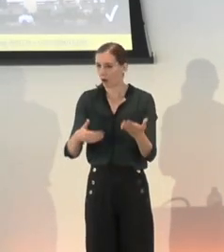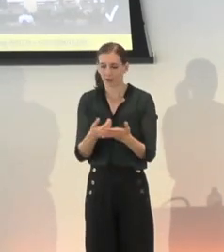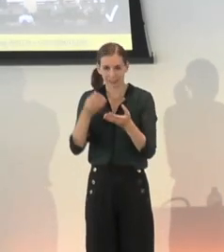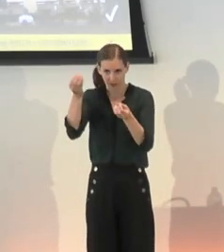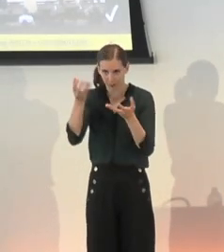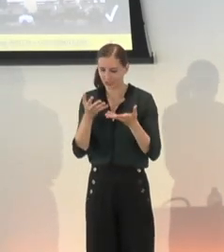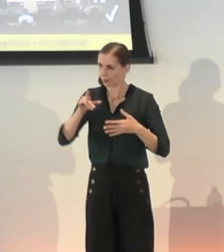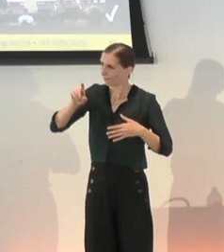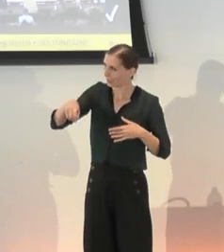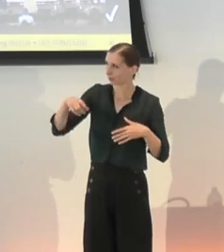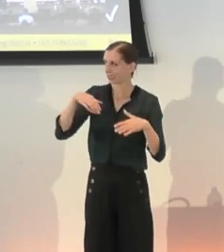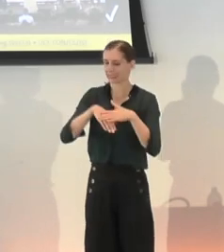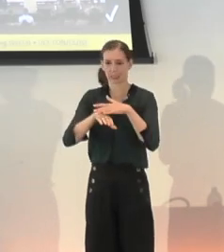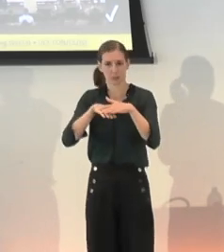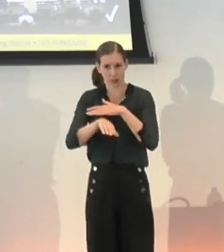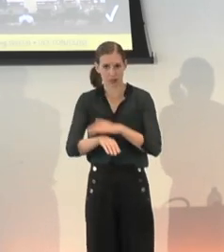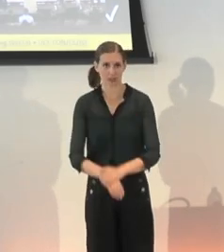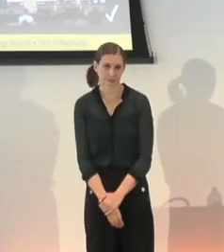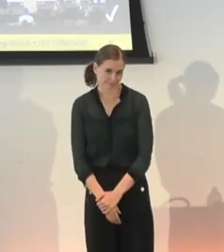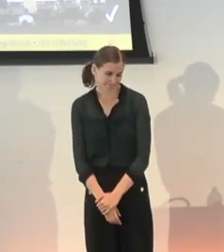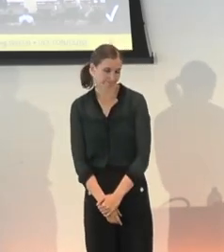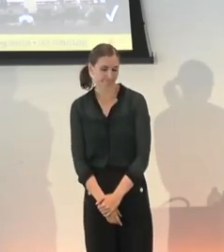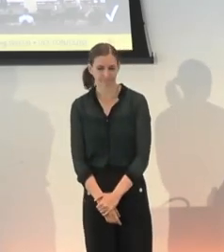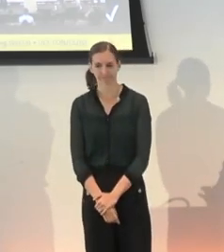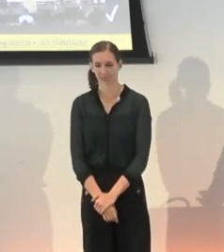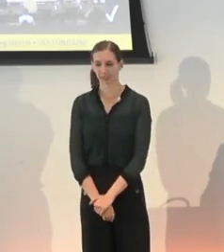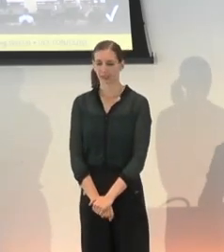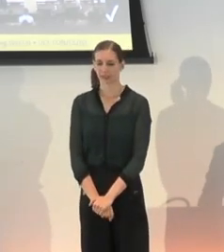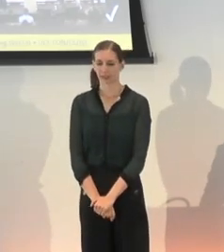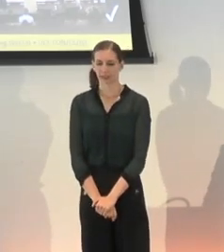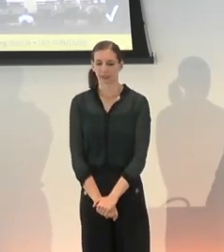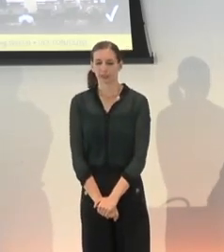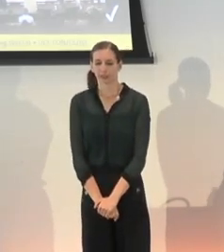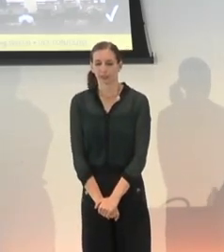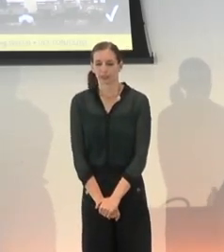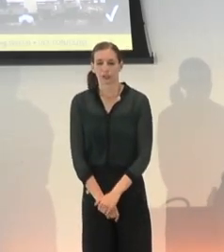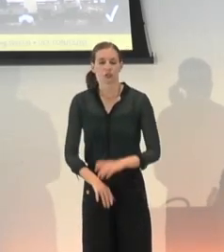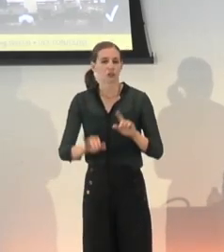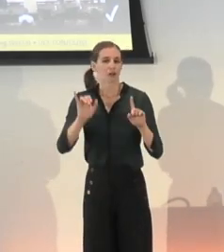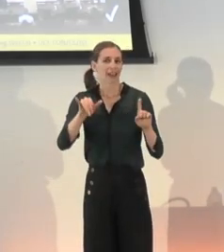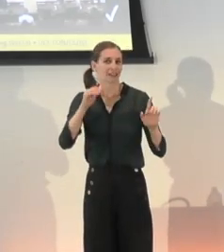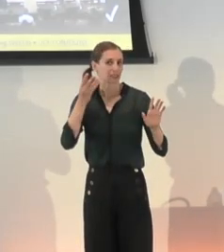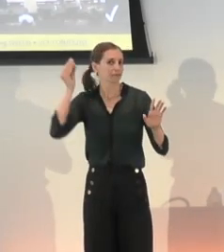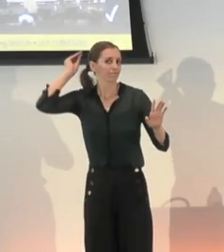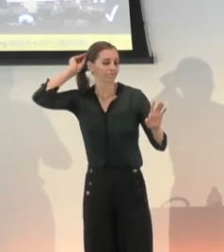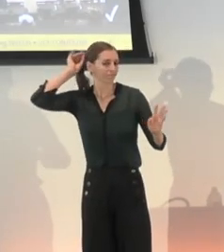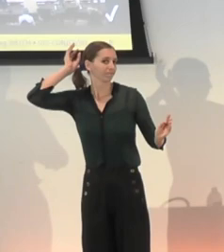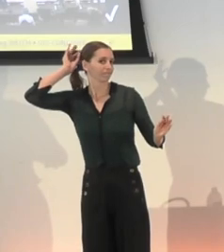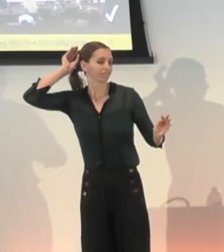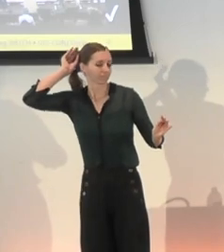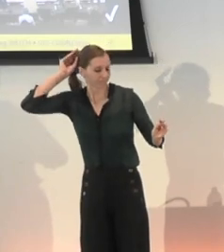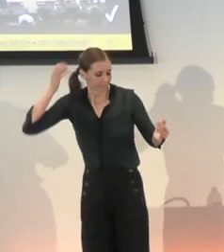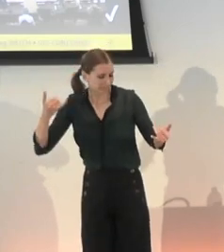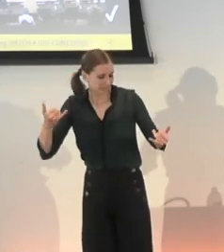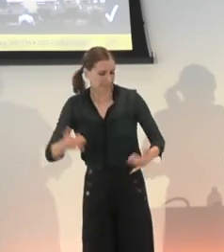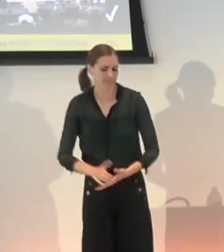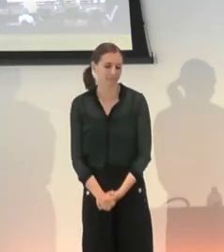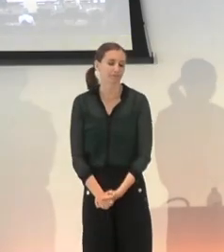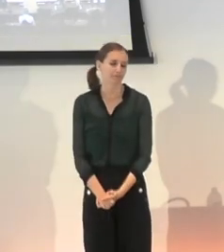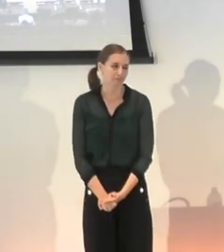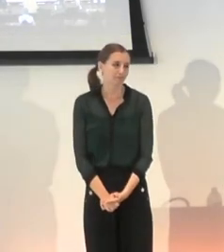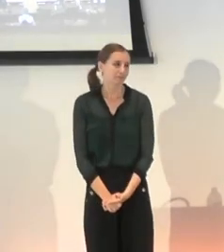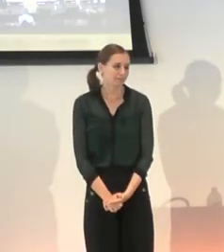it needs to be accessible. That is all on our radar, along with a bazillion other things.